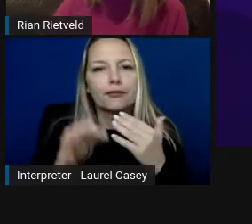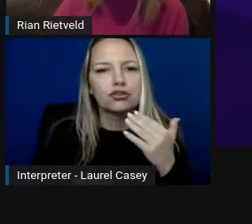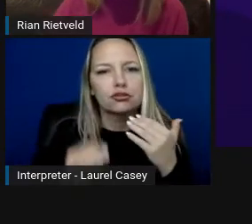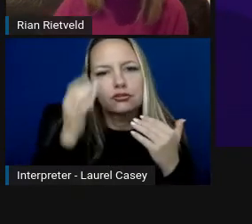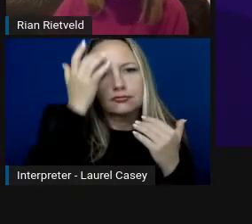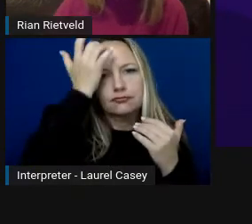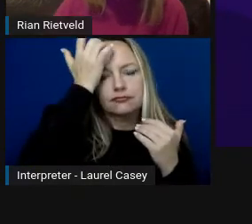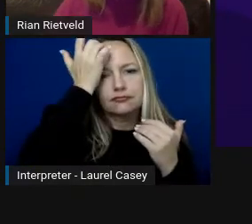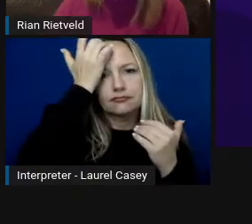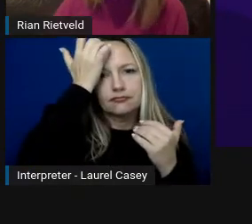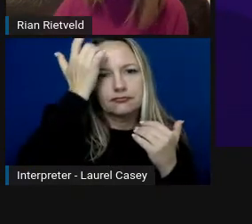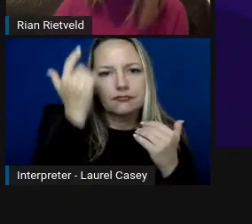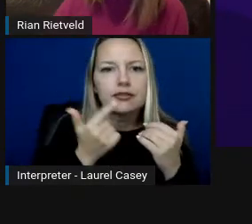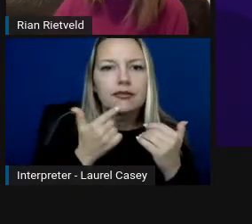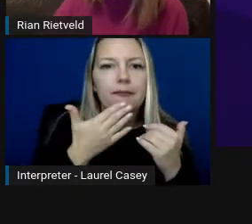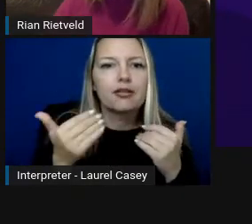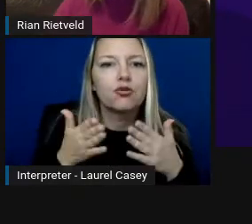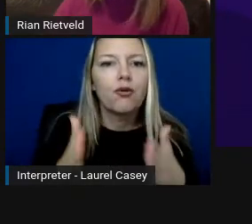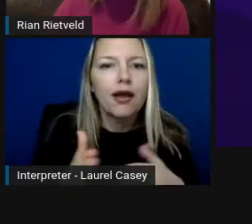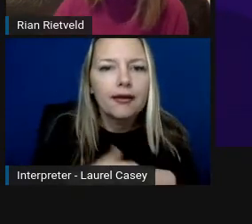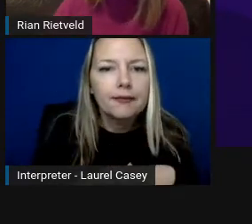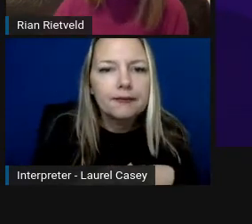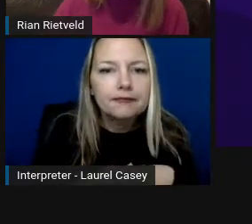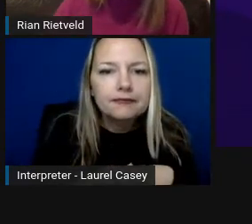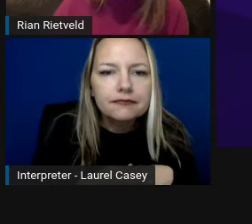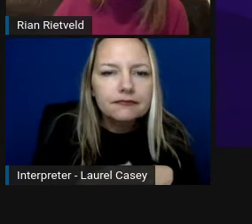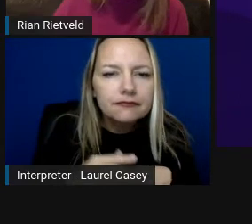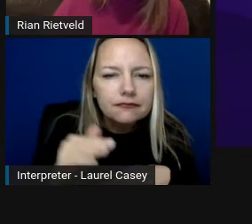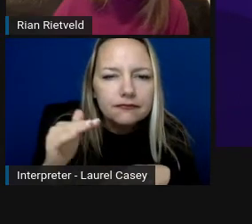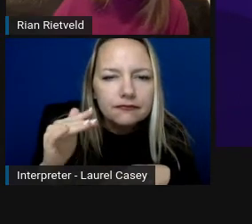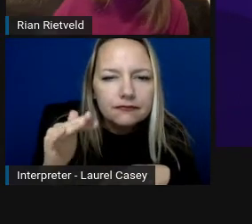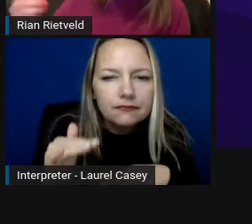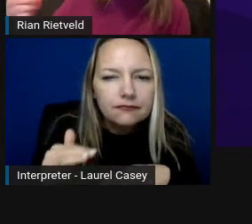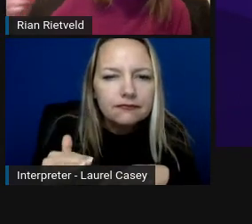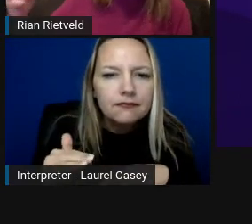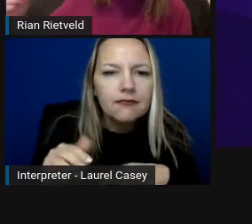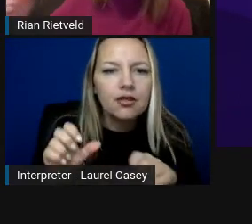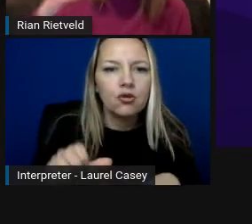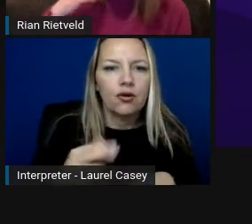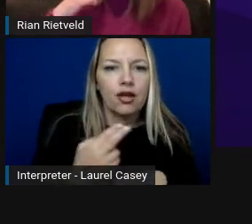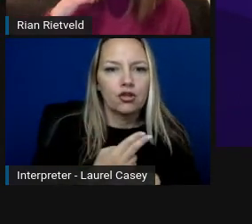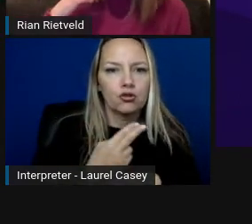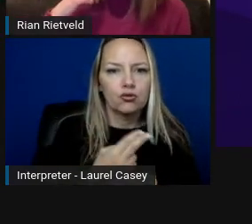is it the best way that you can use a searchable auto select,